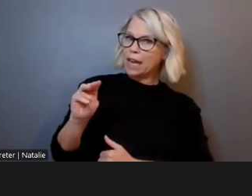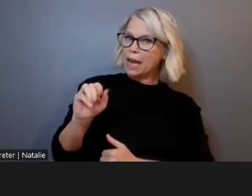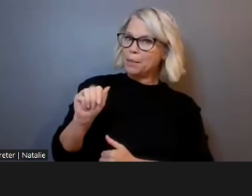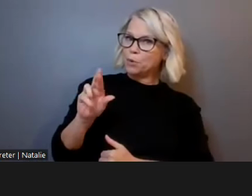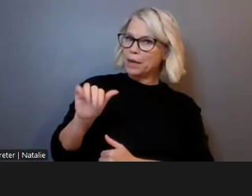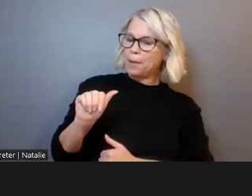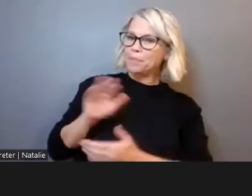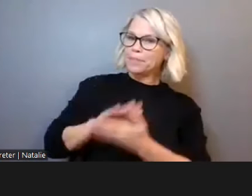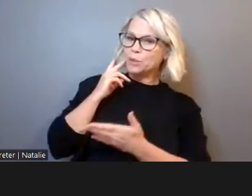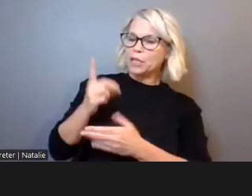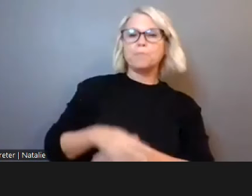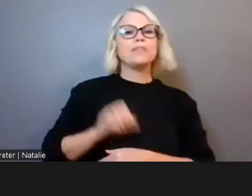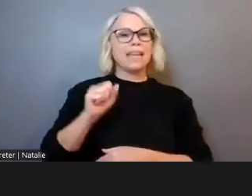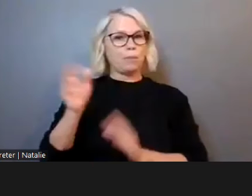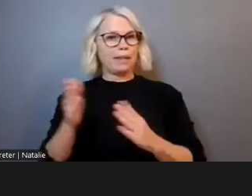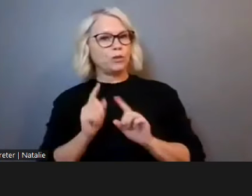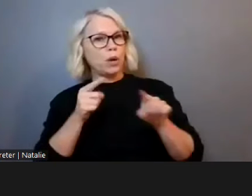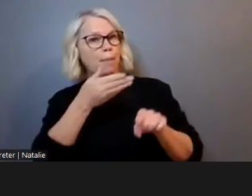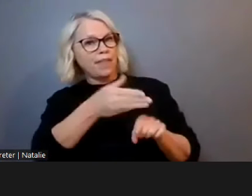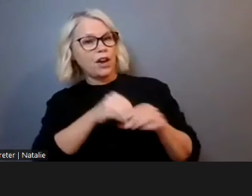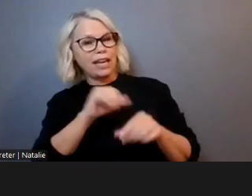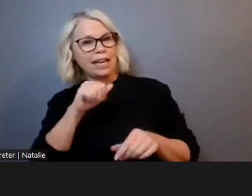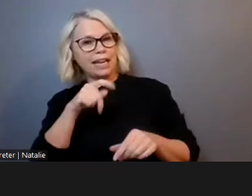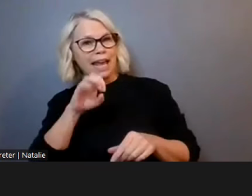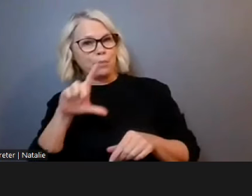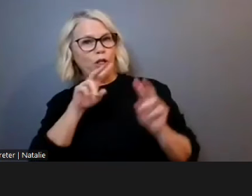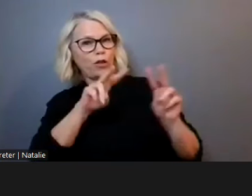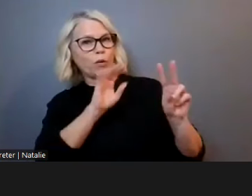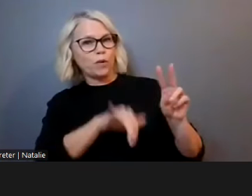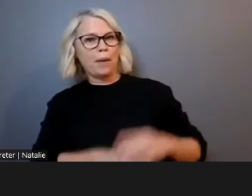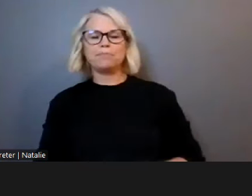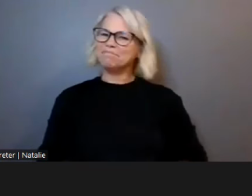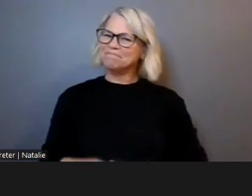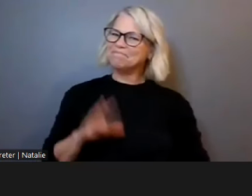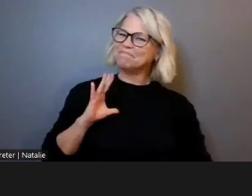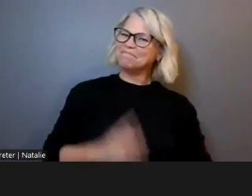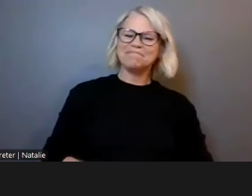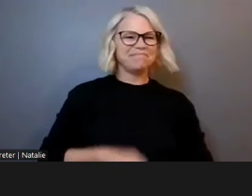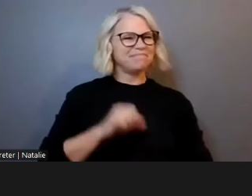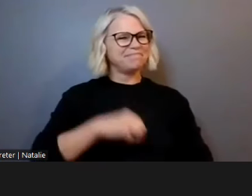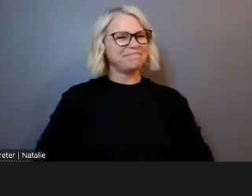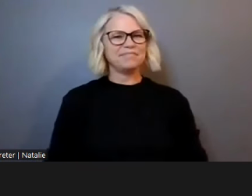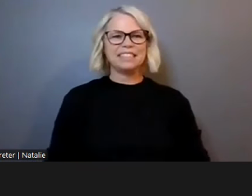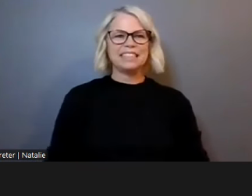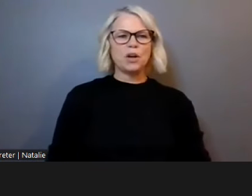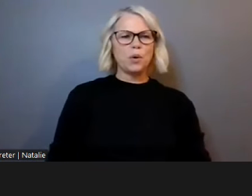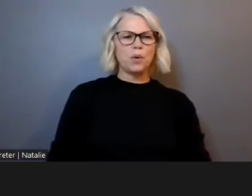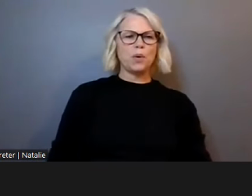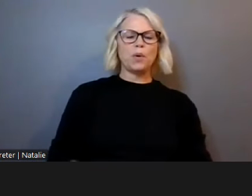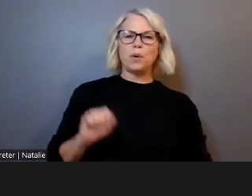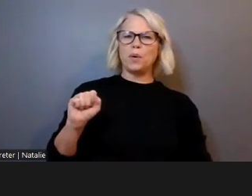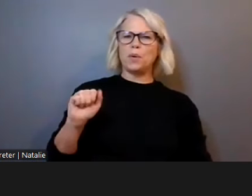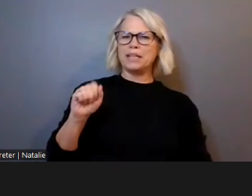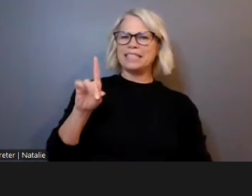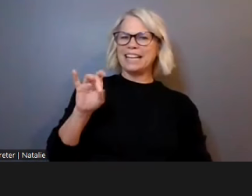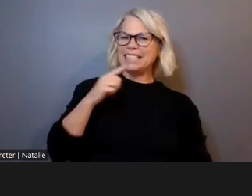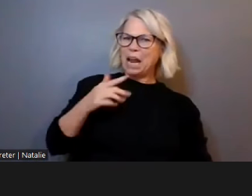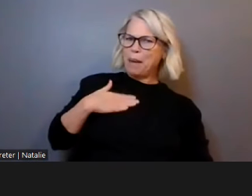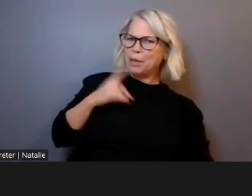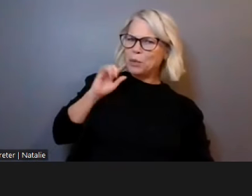We are planning to come out in April so we are looking forward to that grade Happy to